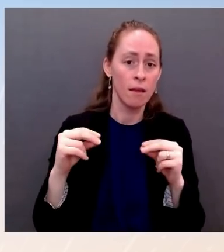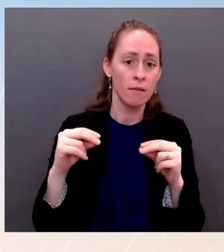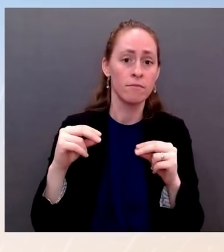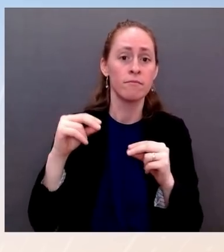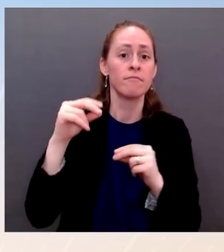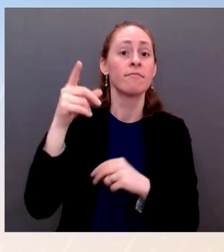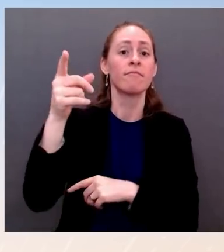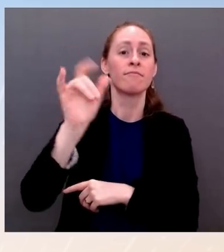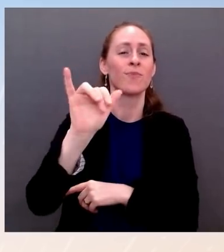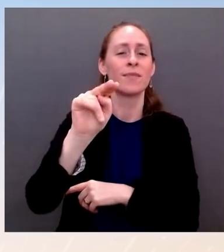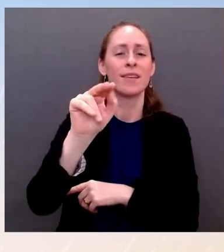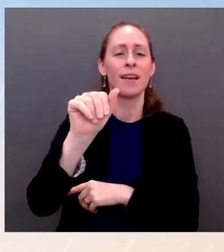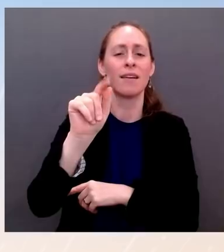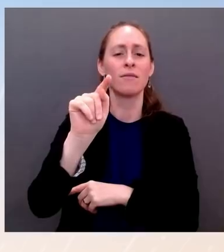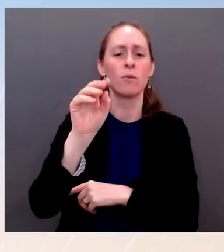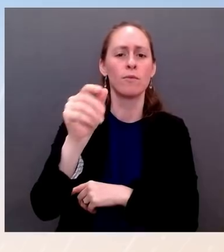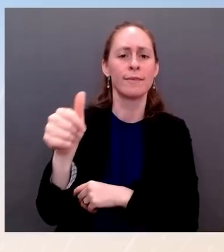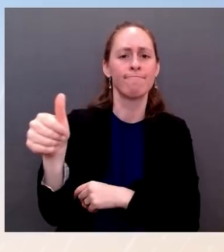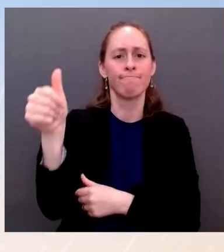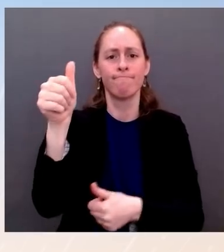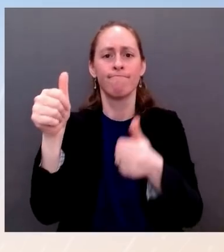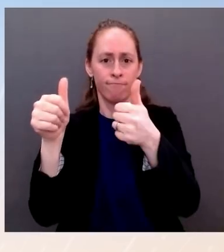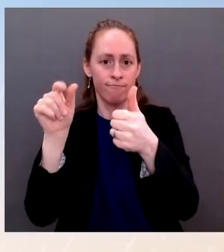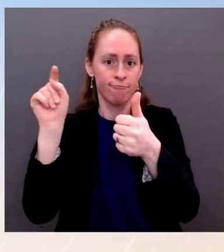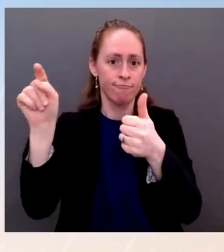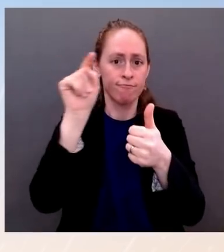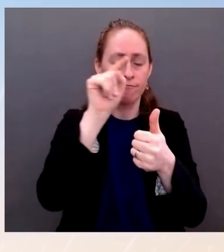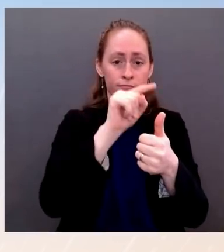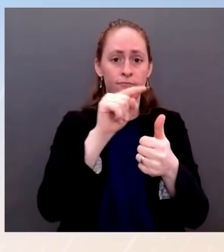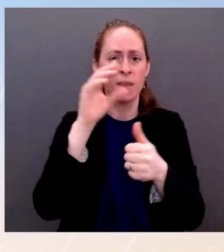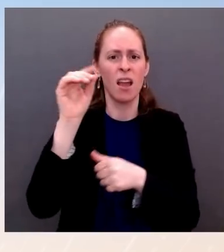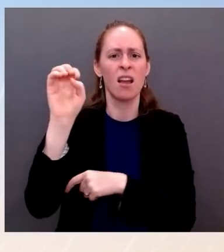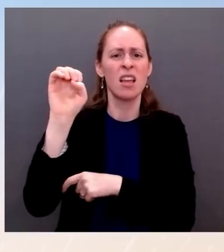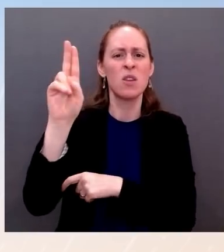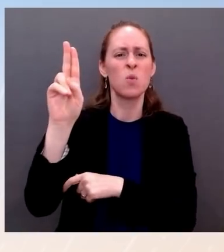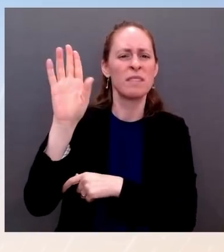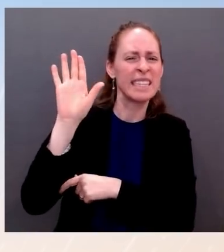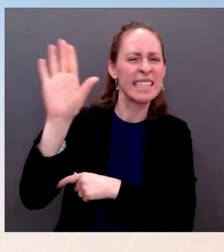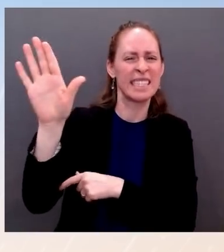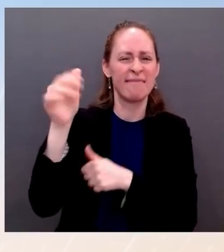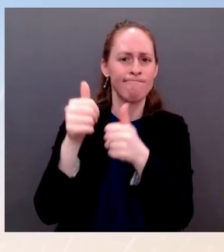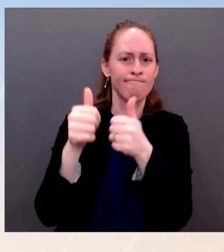We have achieved a remarkable level of unity and common purpose --